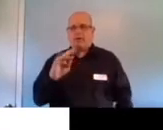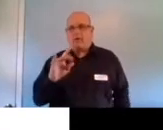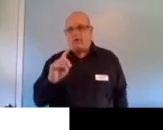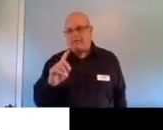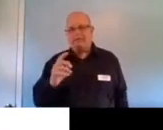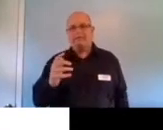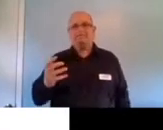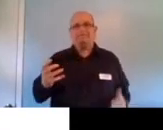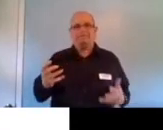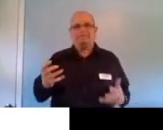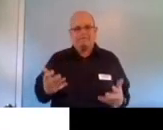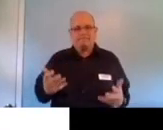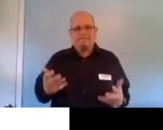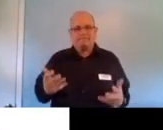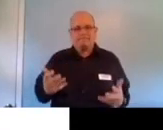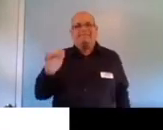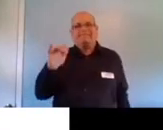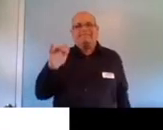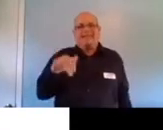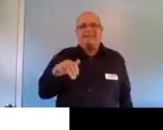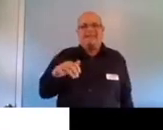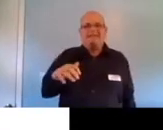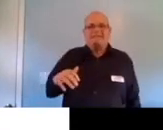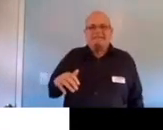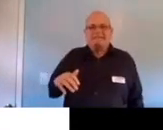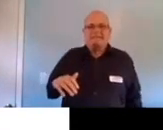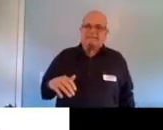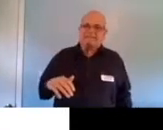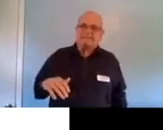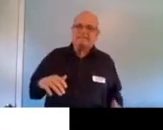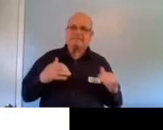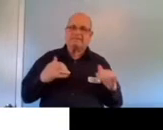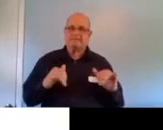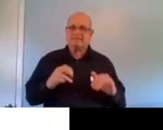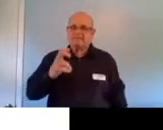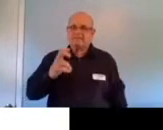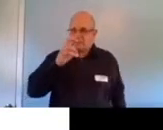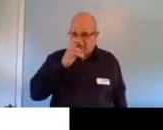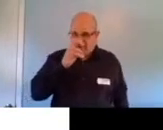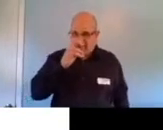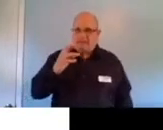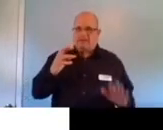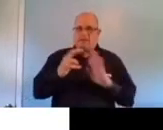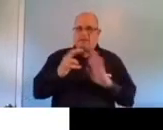But there are very stringent federal regulations on that.